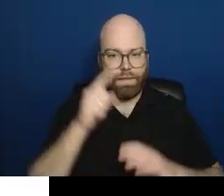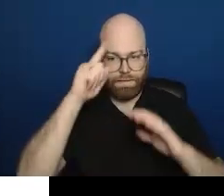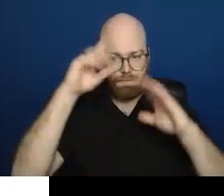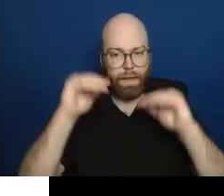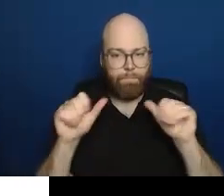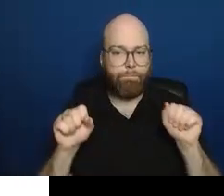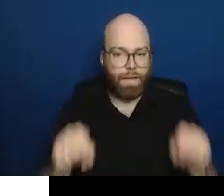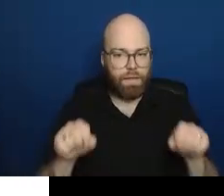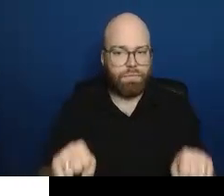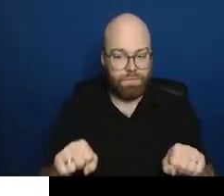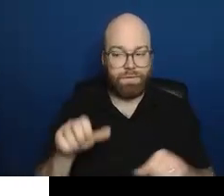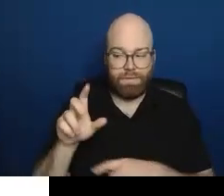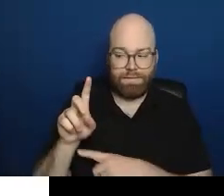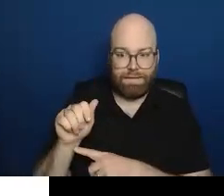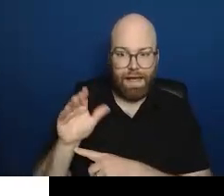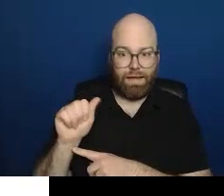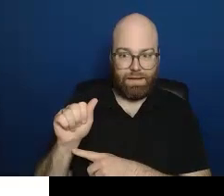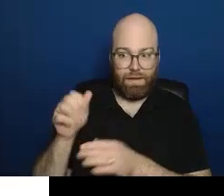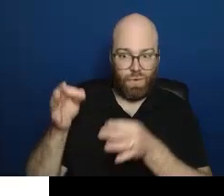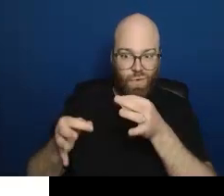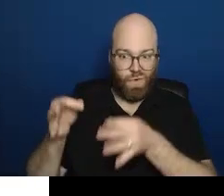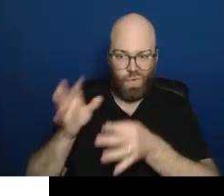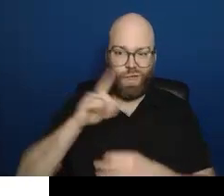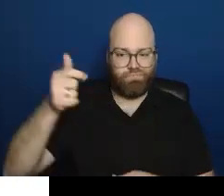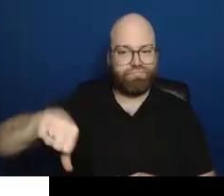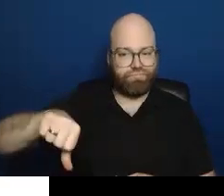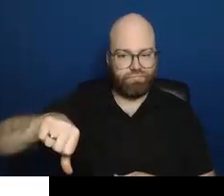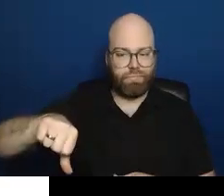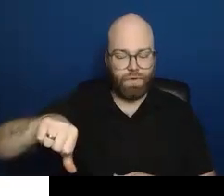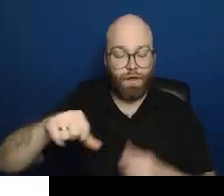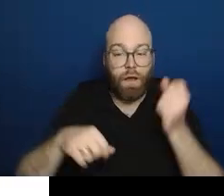However, it has been mentioned that if it does get terminated,